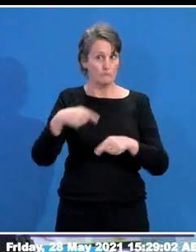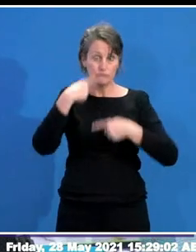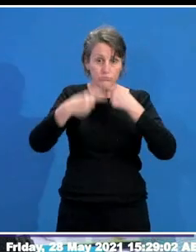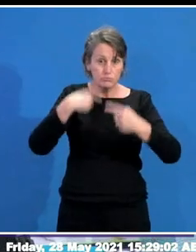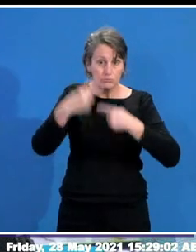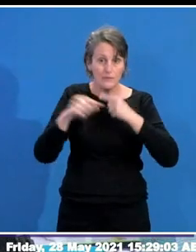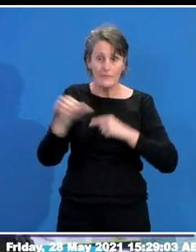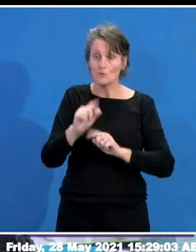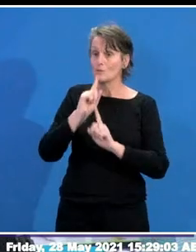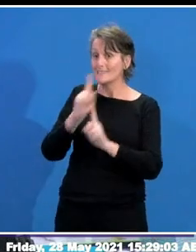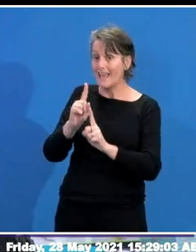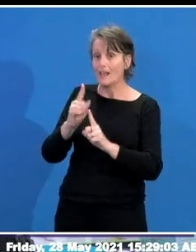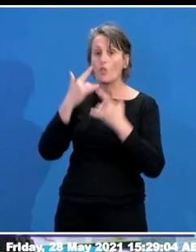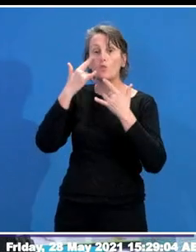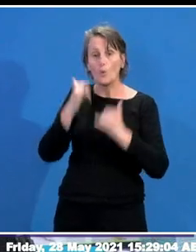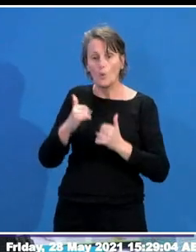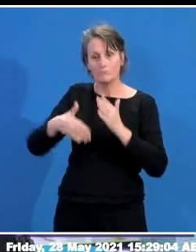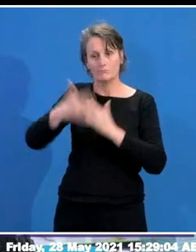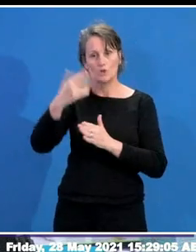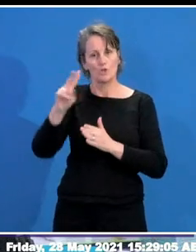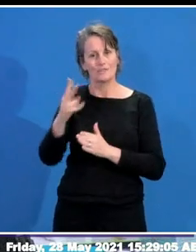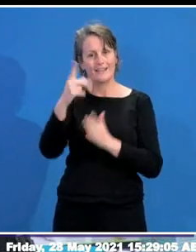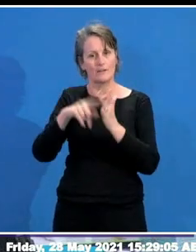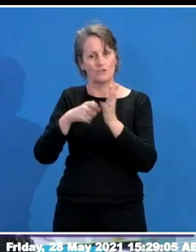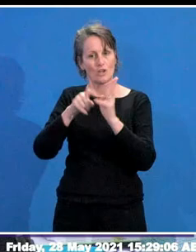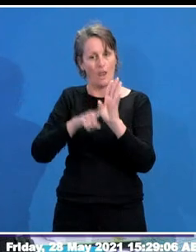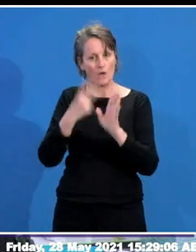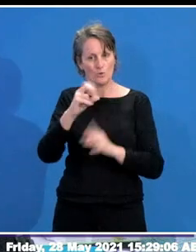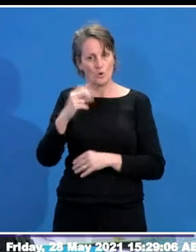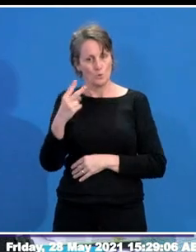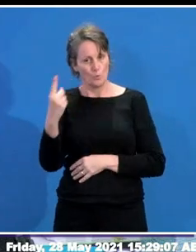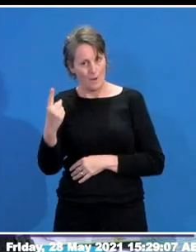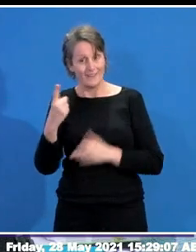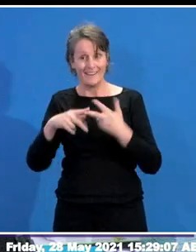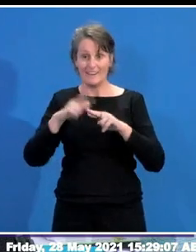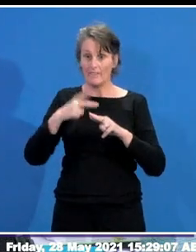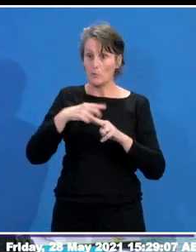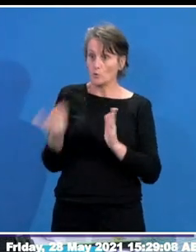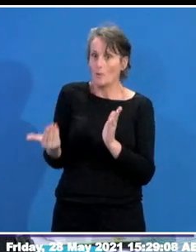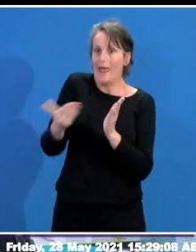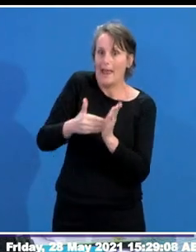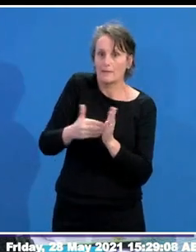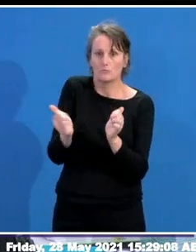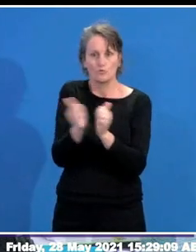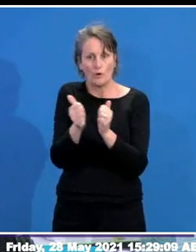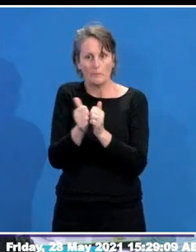Assisting by July 2021 if they wish to suggest any additional documents